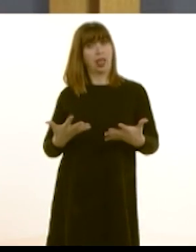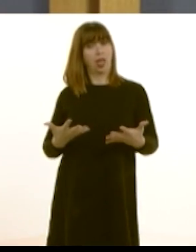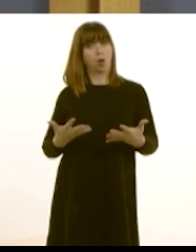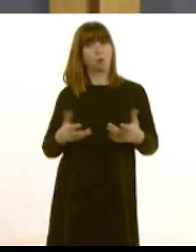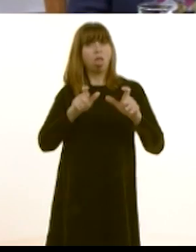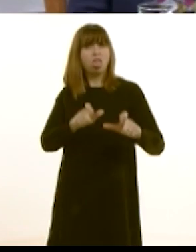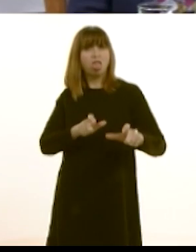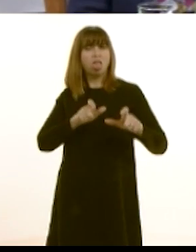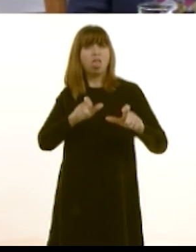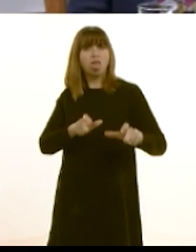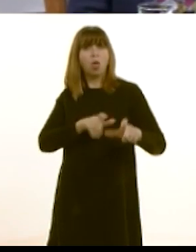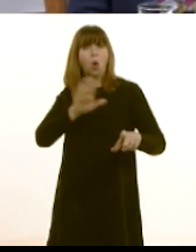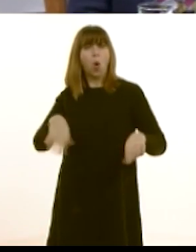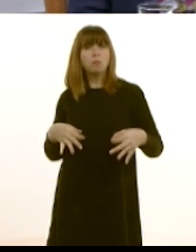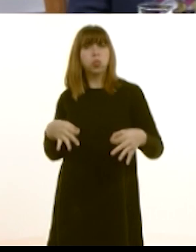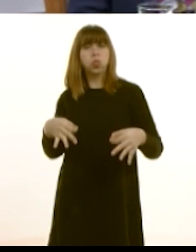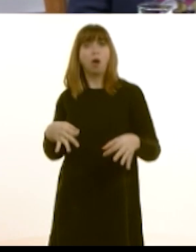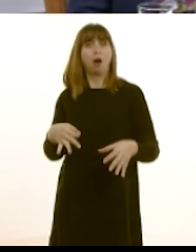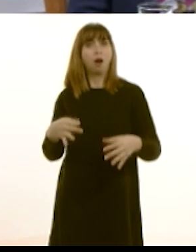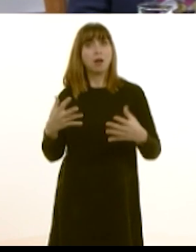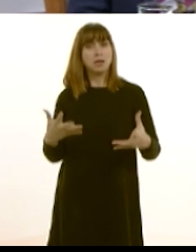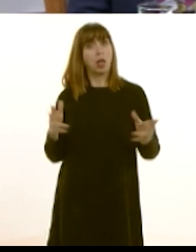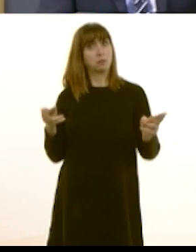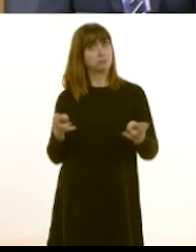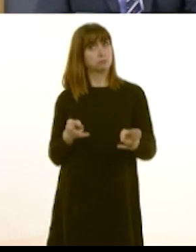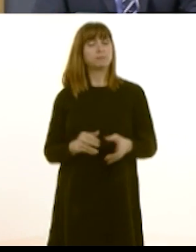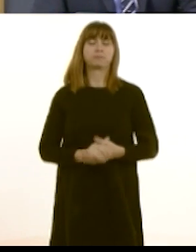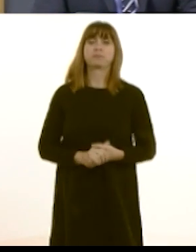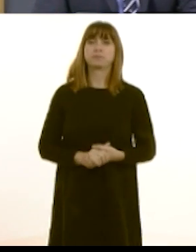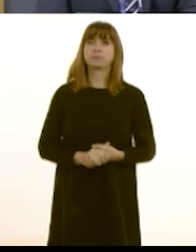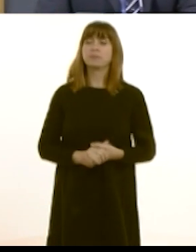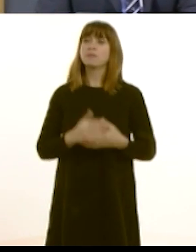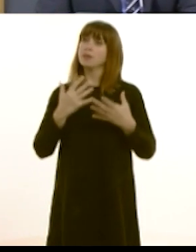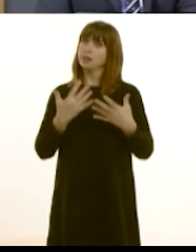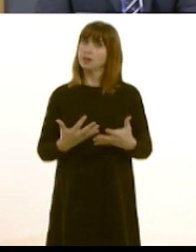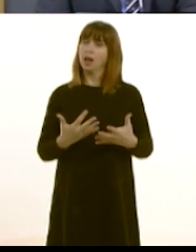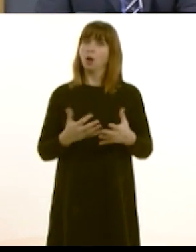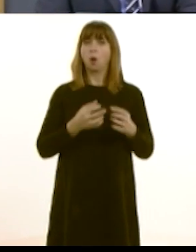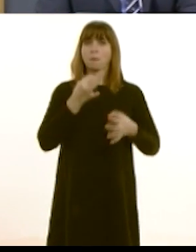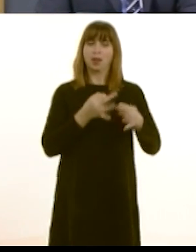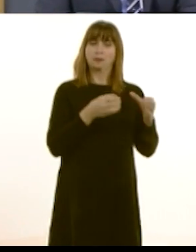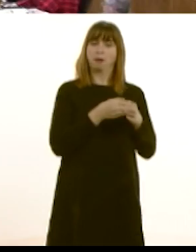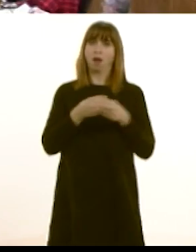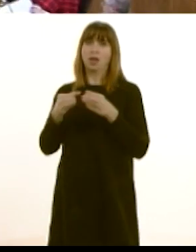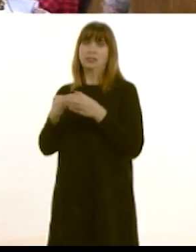Y Llywydd / The Presiding Officer: We now move to questions from the party leaders, and, first this afternoon, we have the leader of Plaid Cymru, Leanne Wood. Leanne Wood: Thank you, Presiding Officer, and a happy new year to you all.